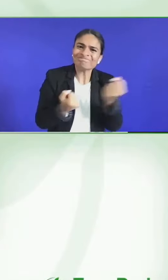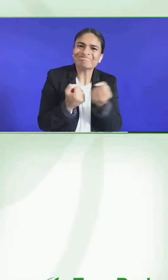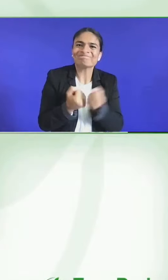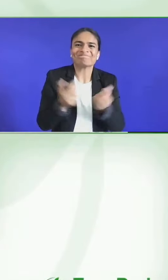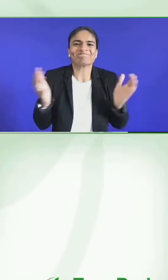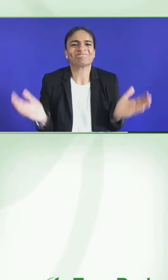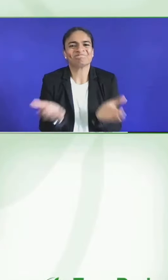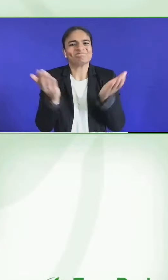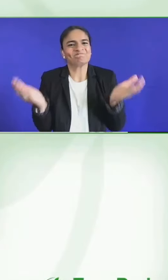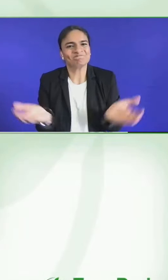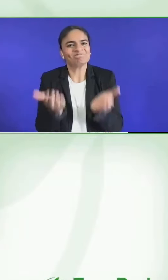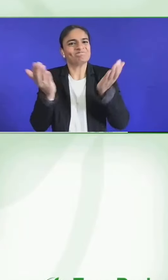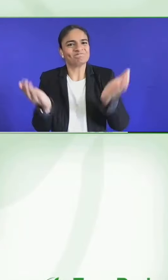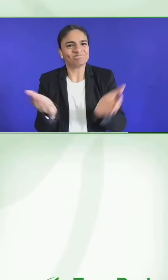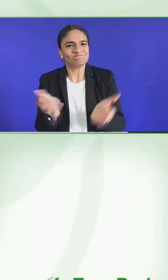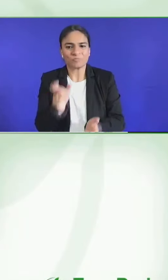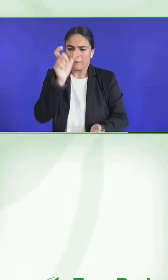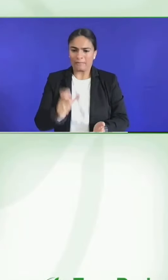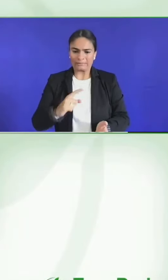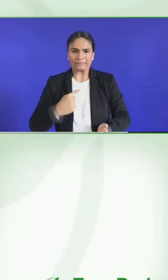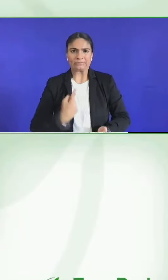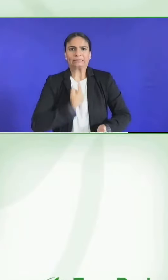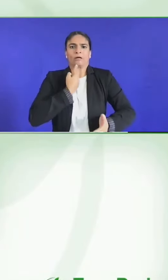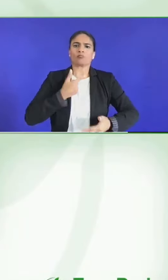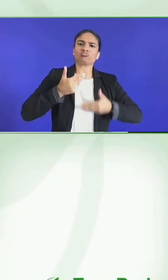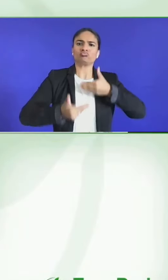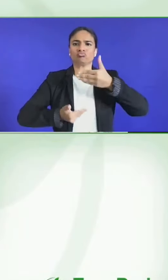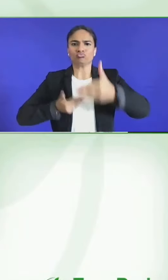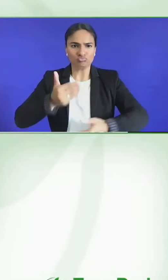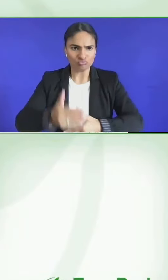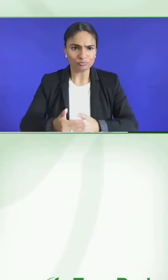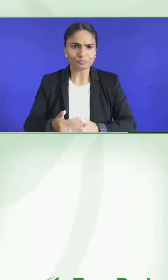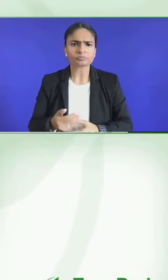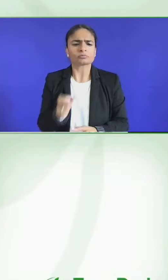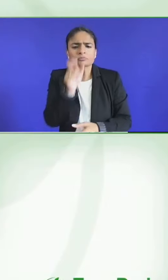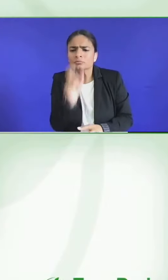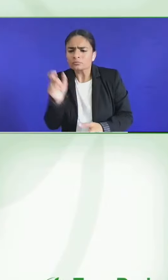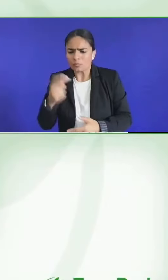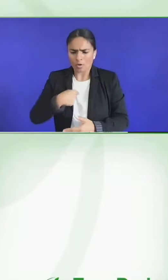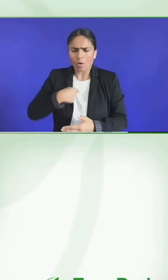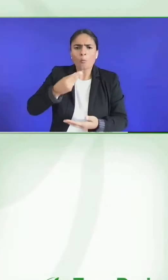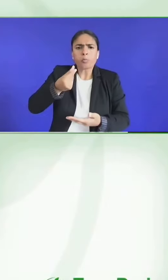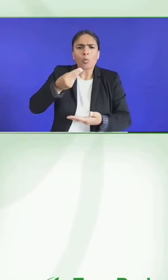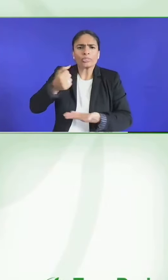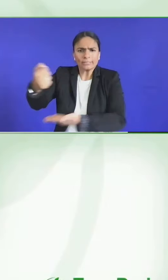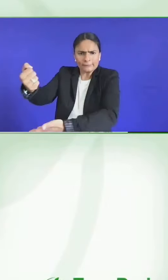without staff, at least in Europe and I think probably in many other areas too, we have huge staff shortages.